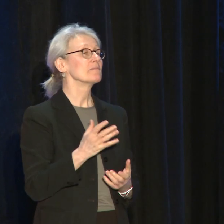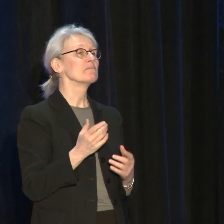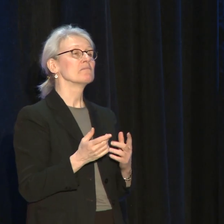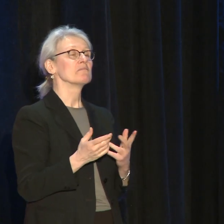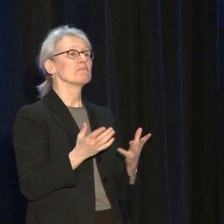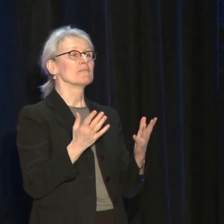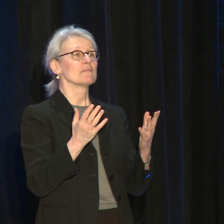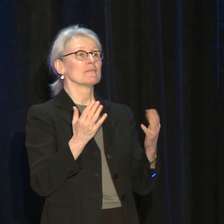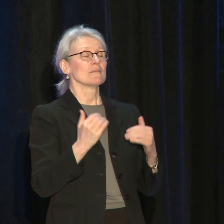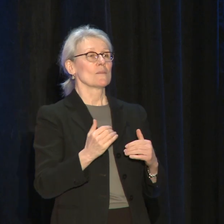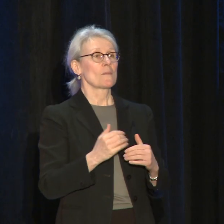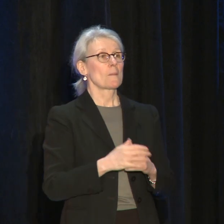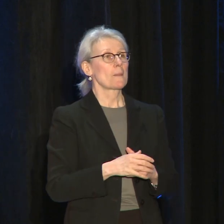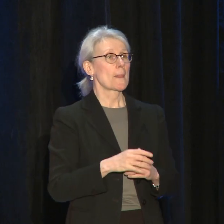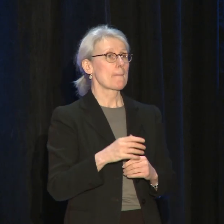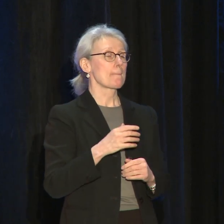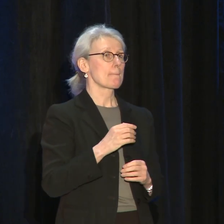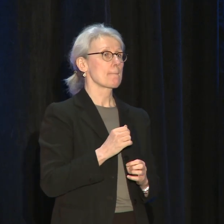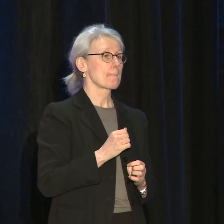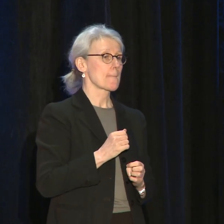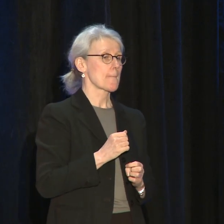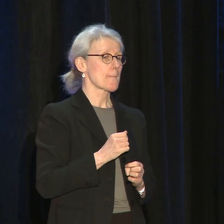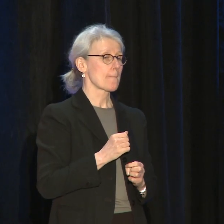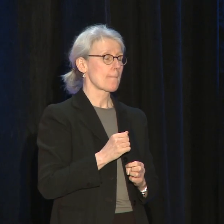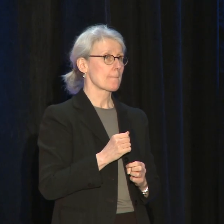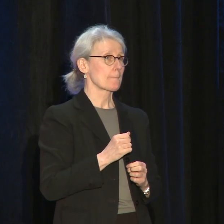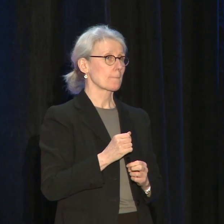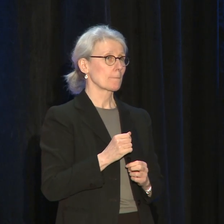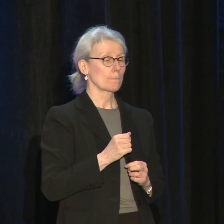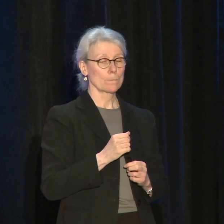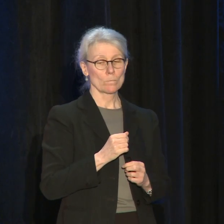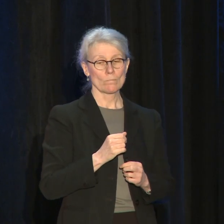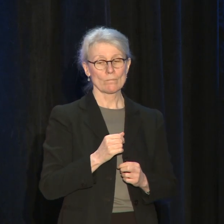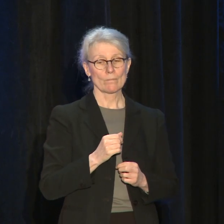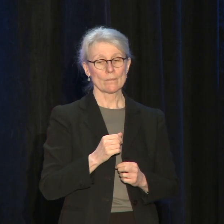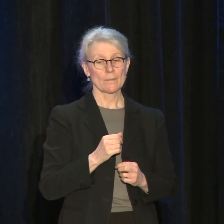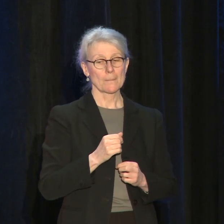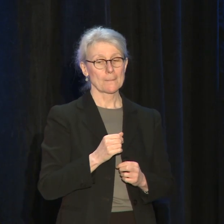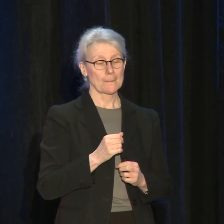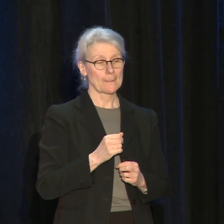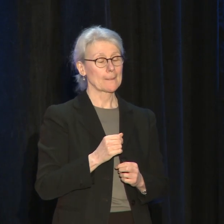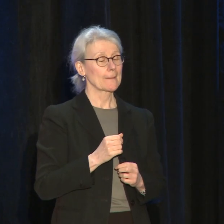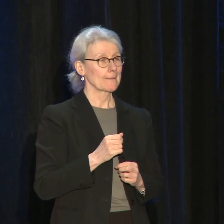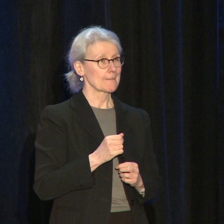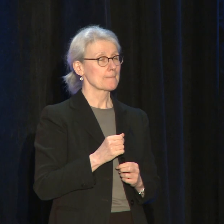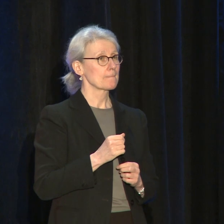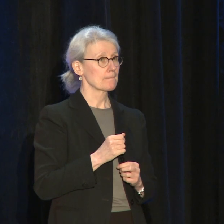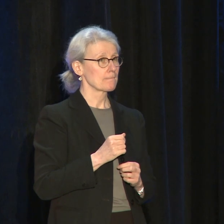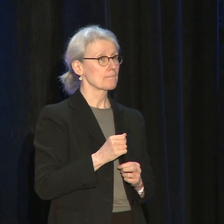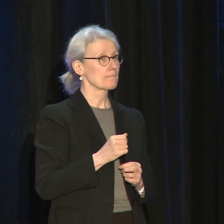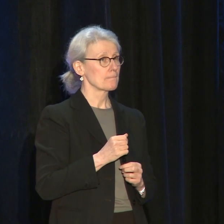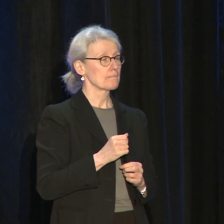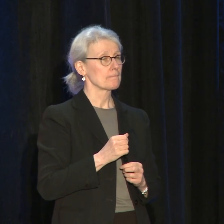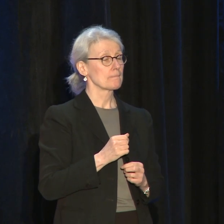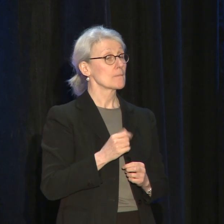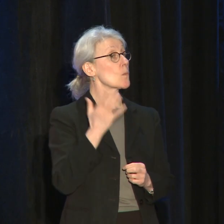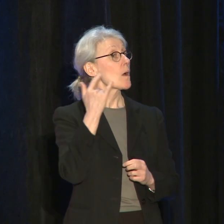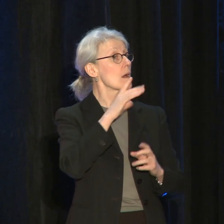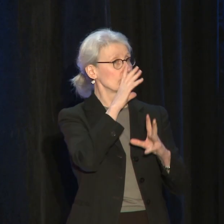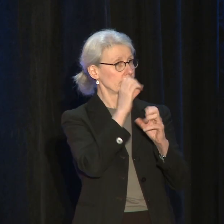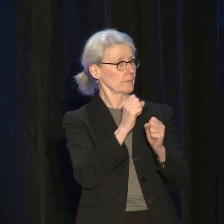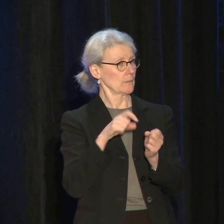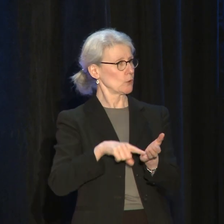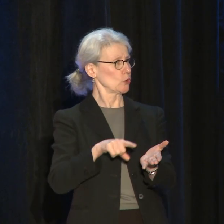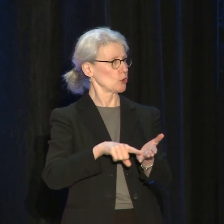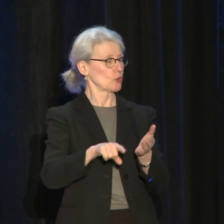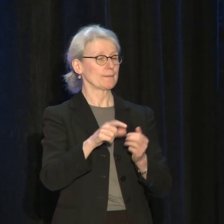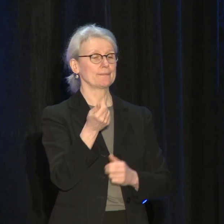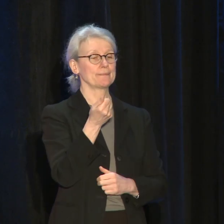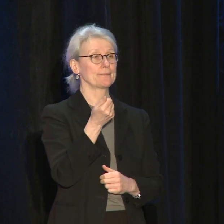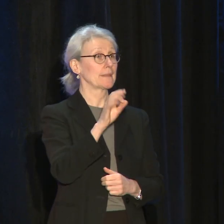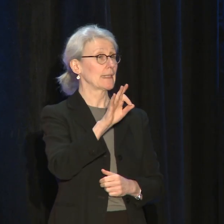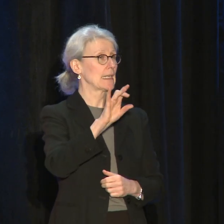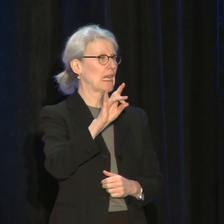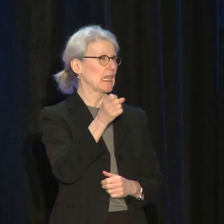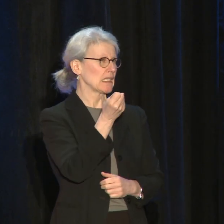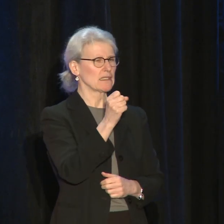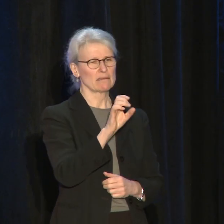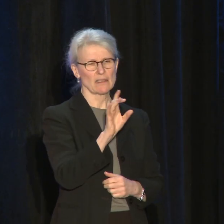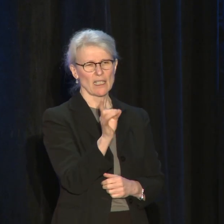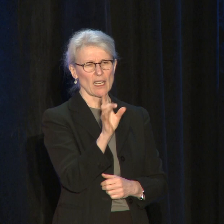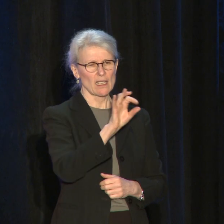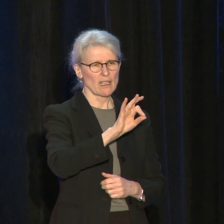bit about how I came to this topic. In the late 1980s, I began to read about the prosecutions